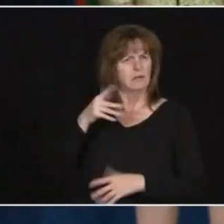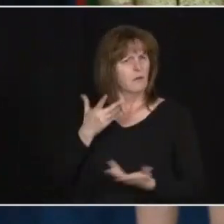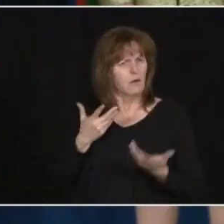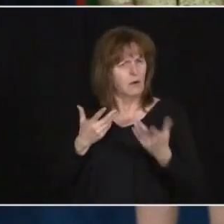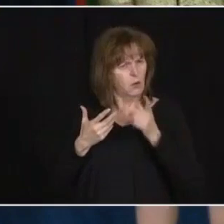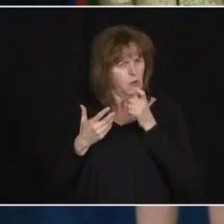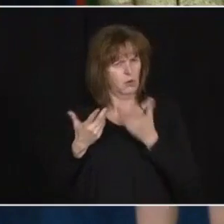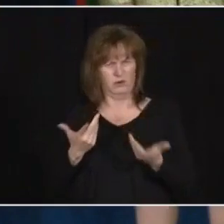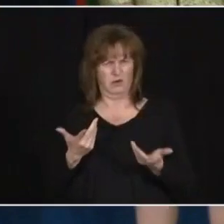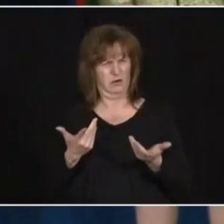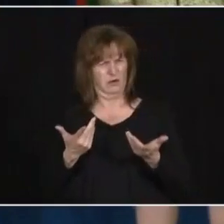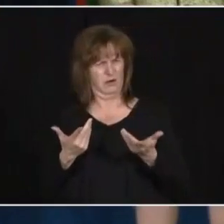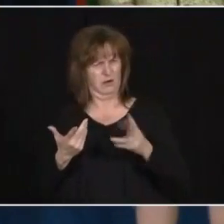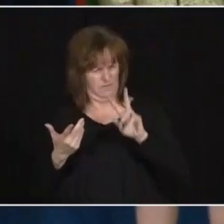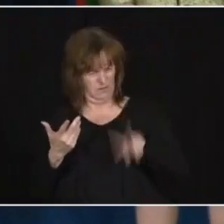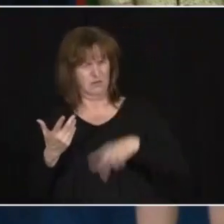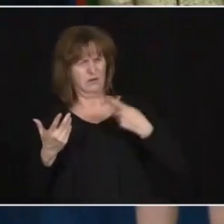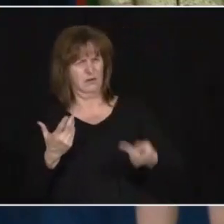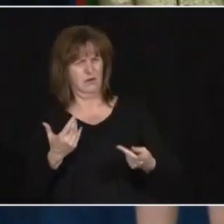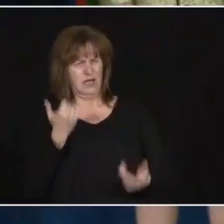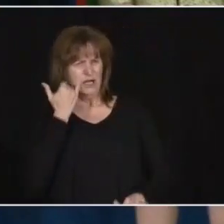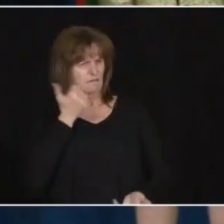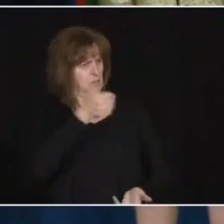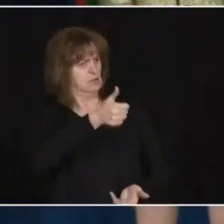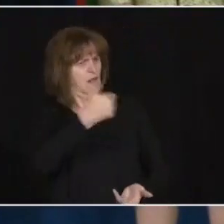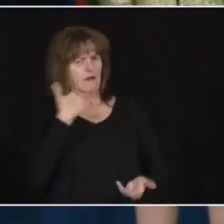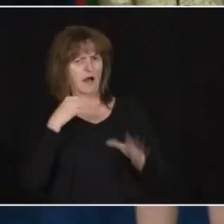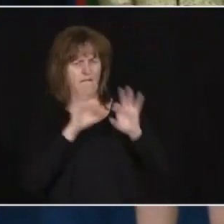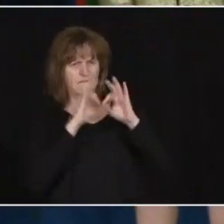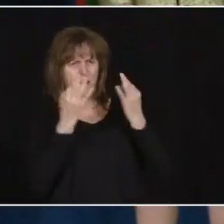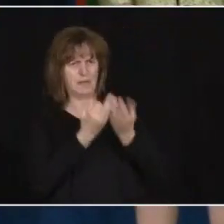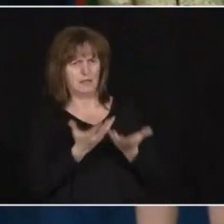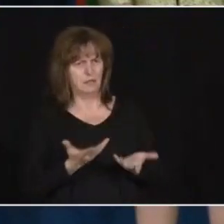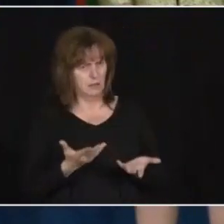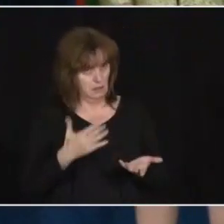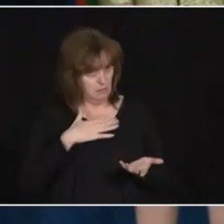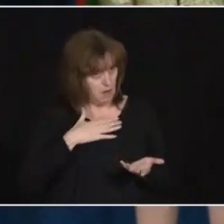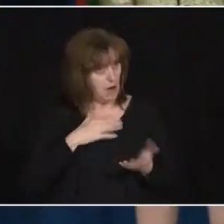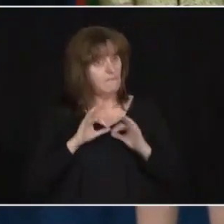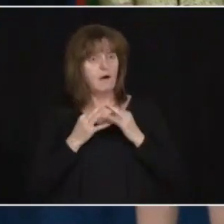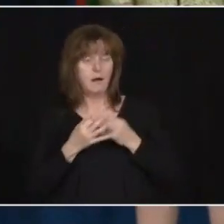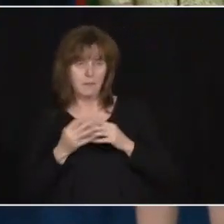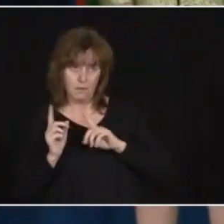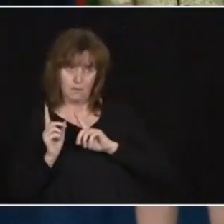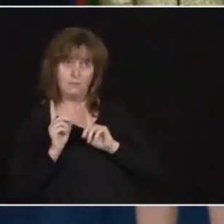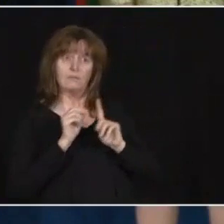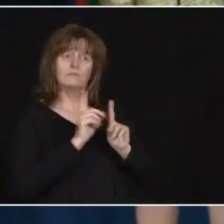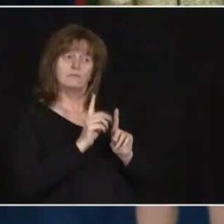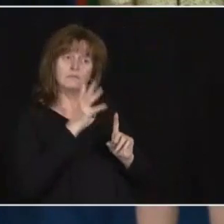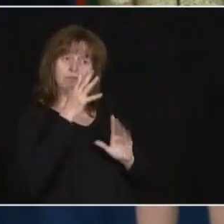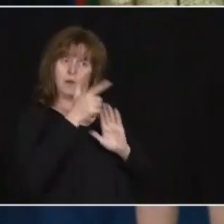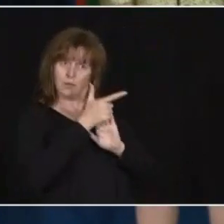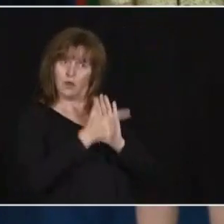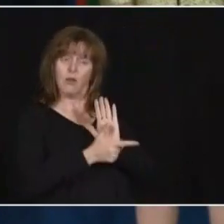they need to rethink it. Put yourself in their shoes. When our family goes to visit my mother-in-law, do